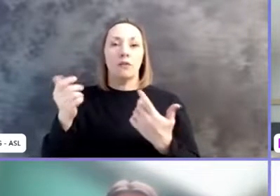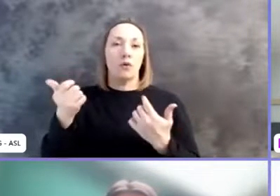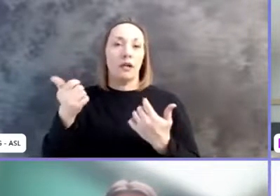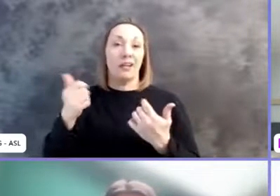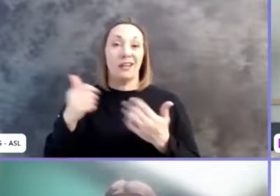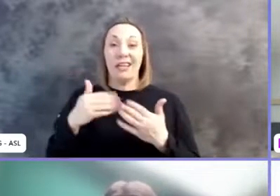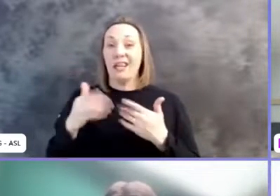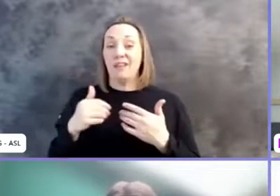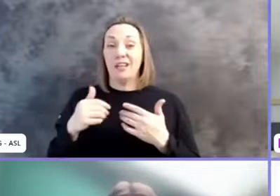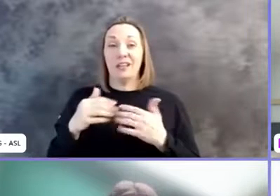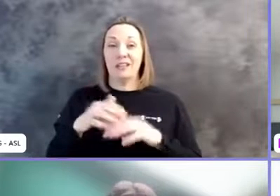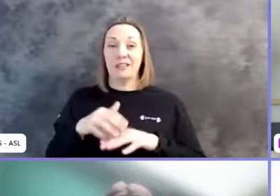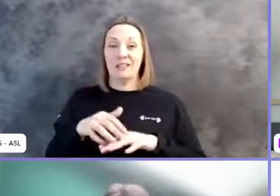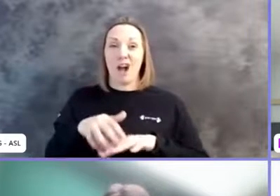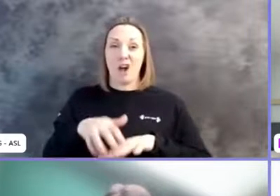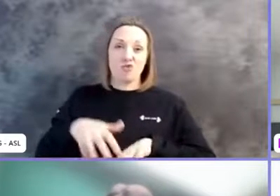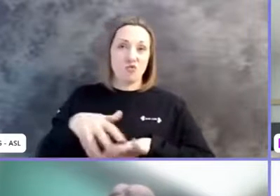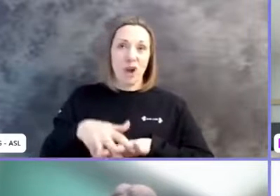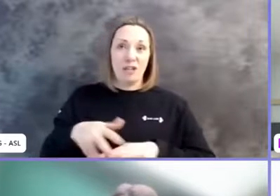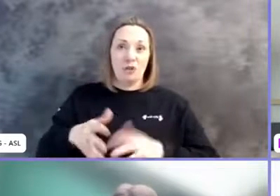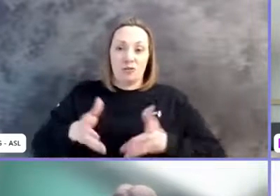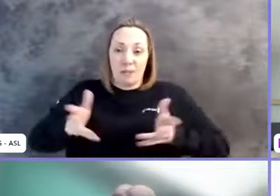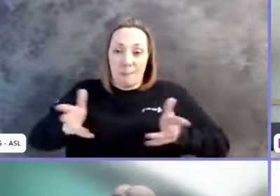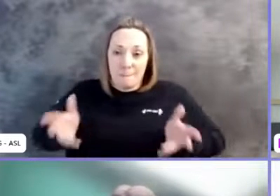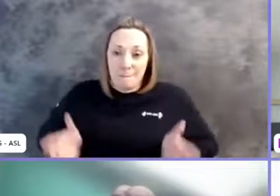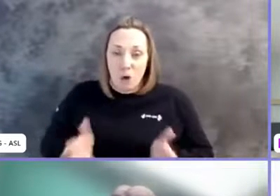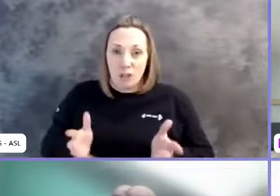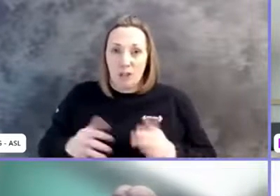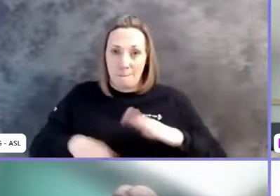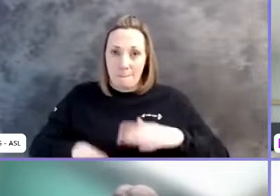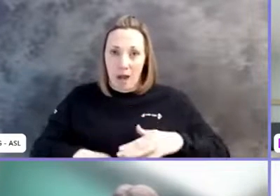once you get that going with the leadership